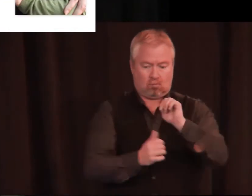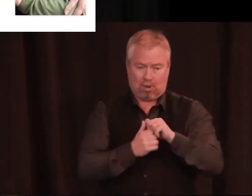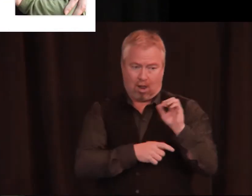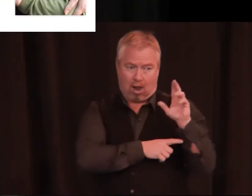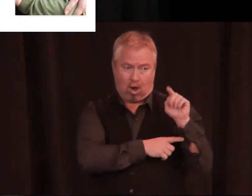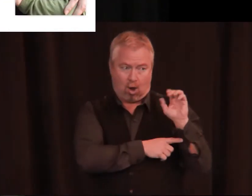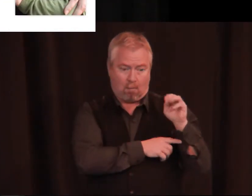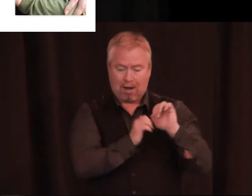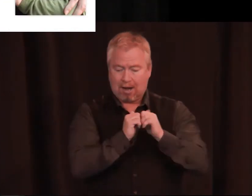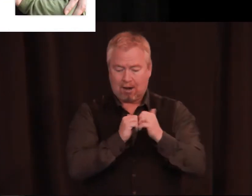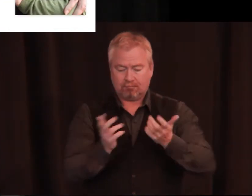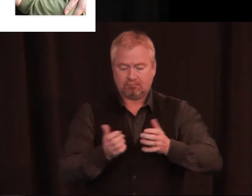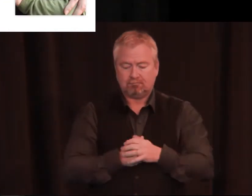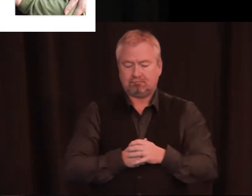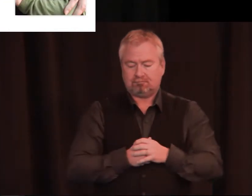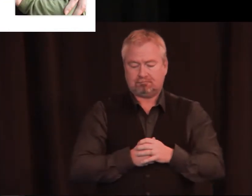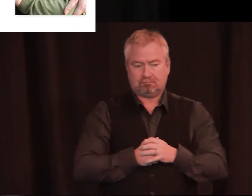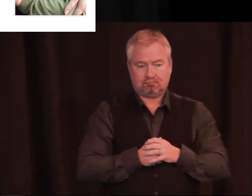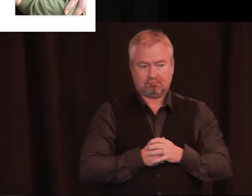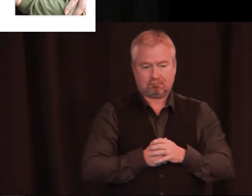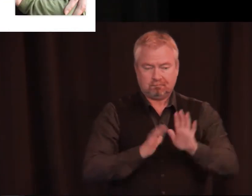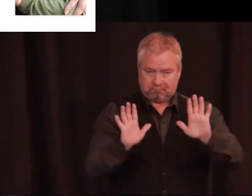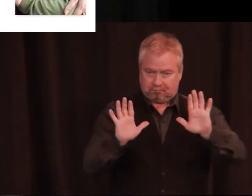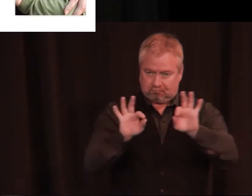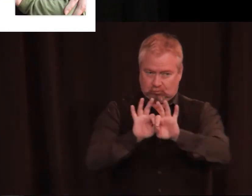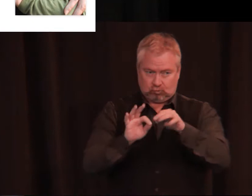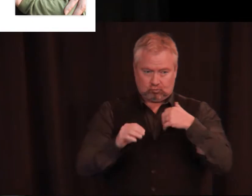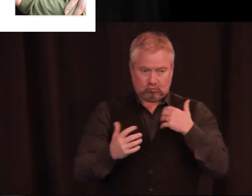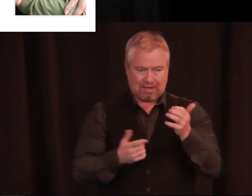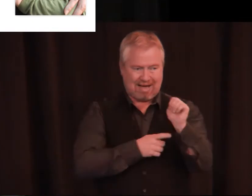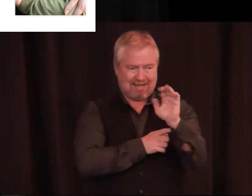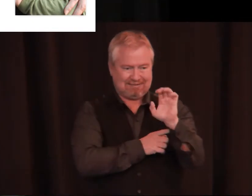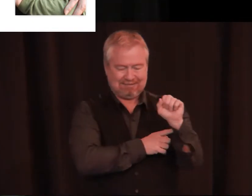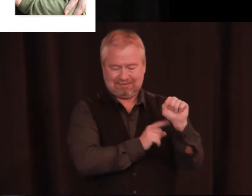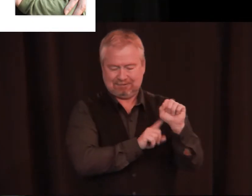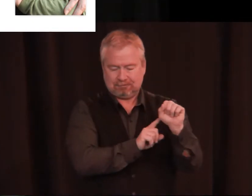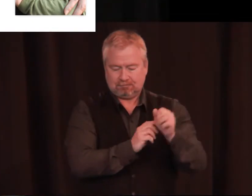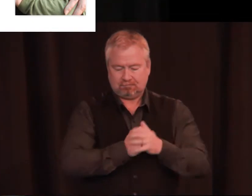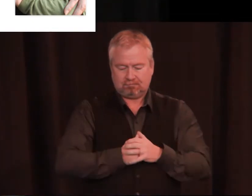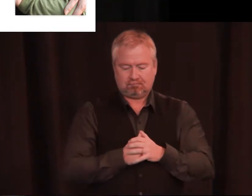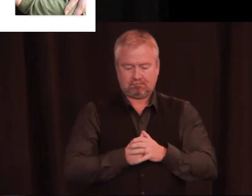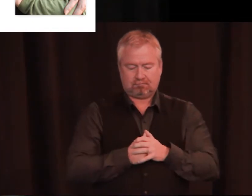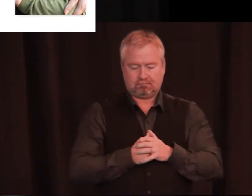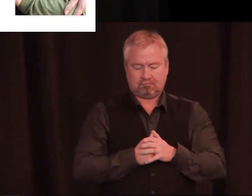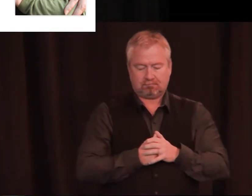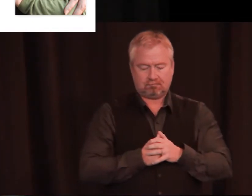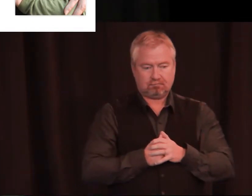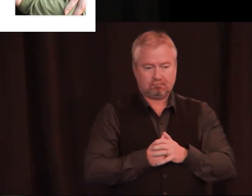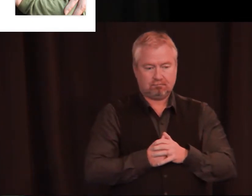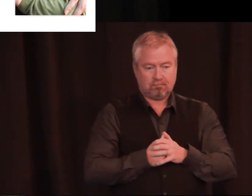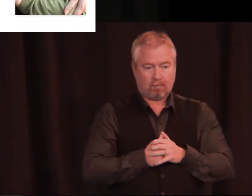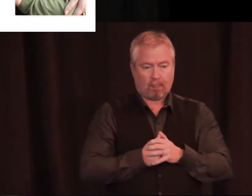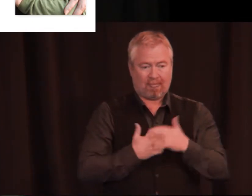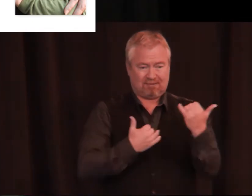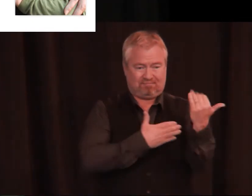So, as they talked about earlier this morning,